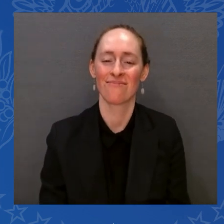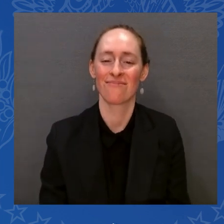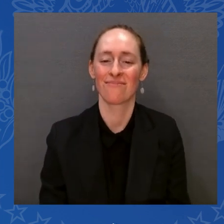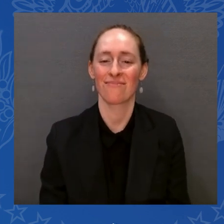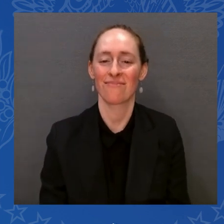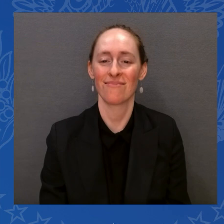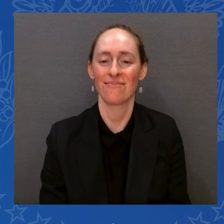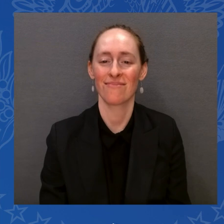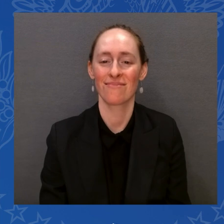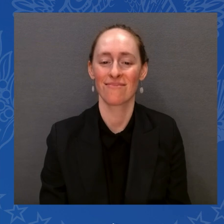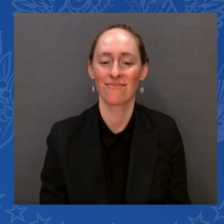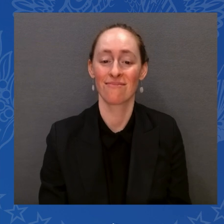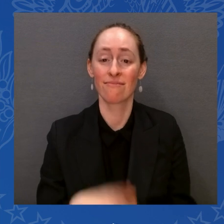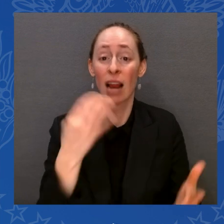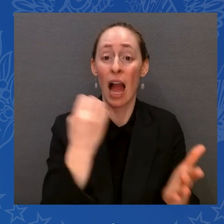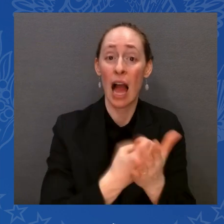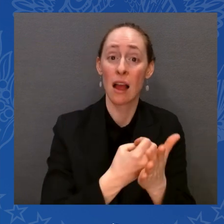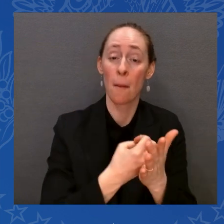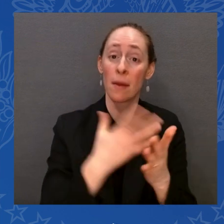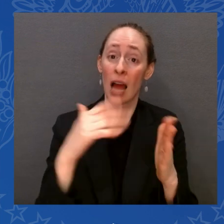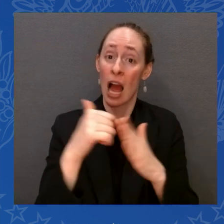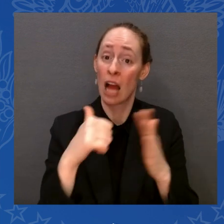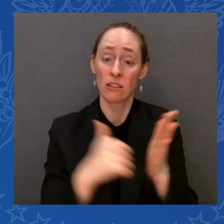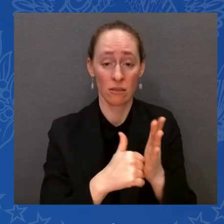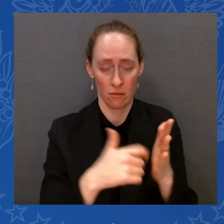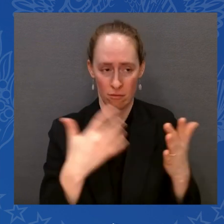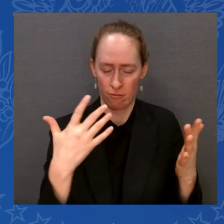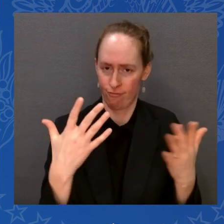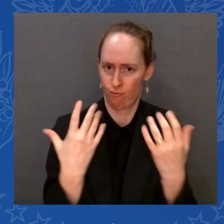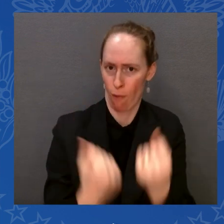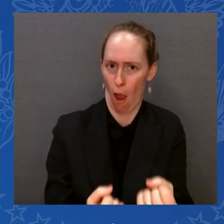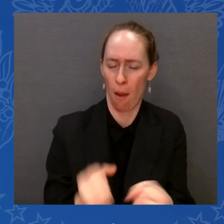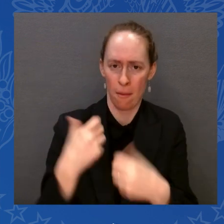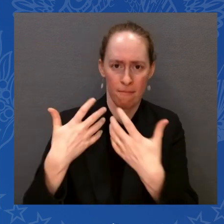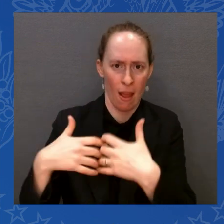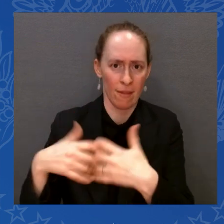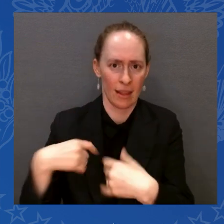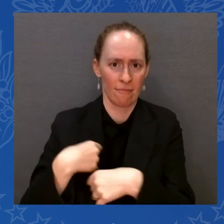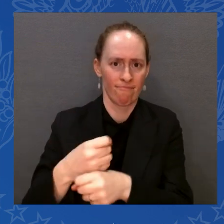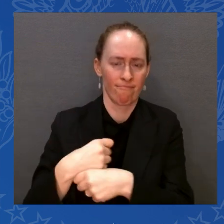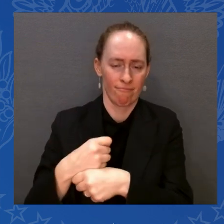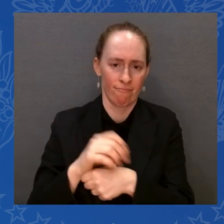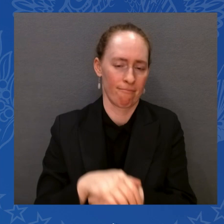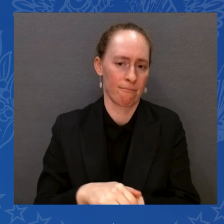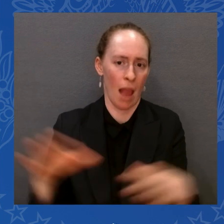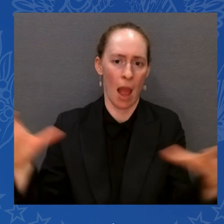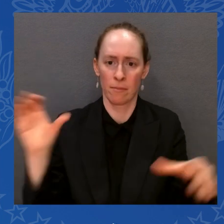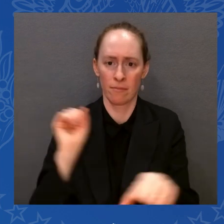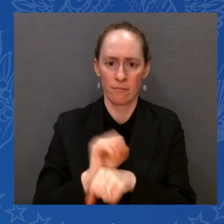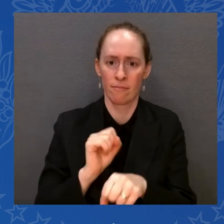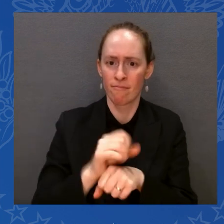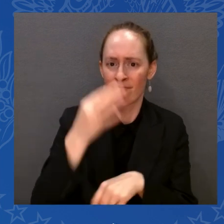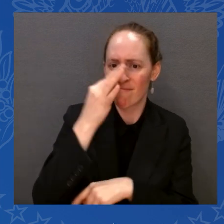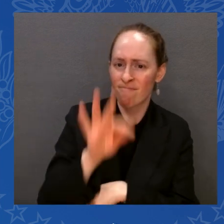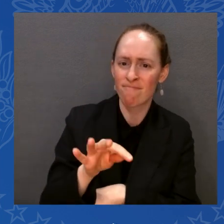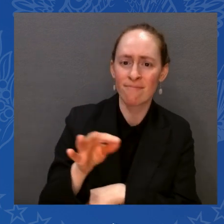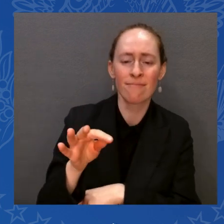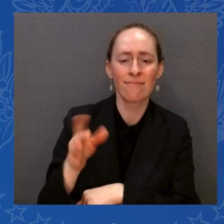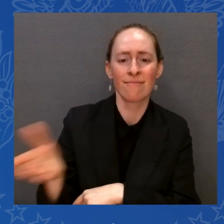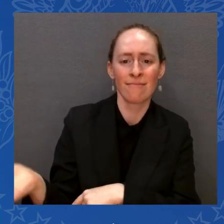Just outside of Madison, Arrowhead Pharmaceuticals is going to hire 250 workers at a drug manufacturing facility.